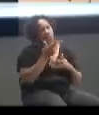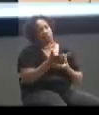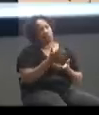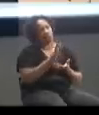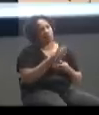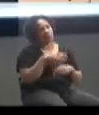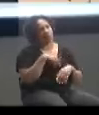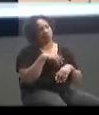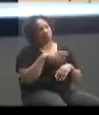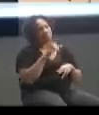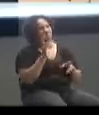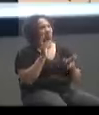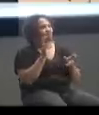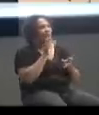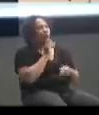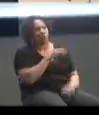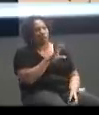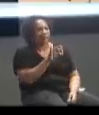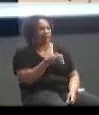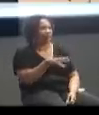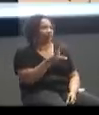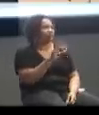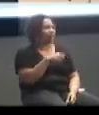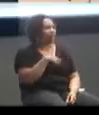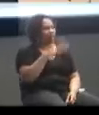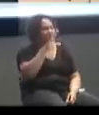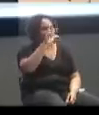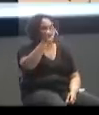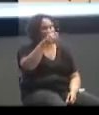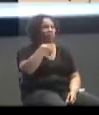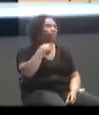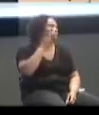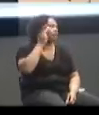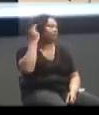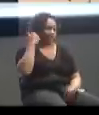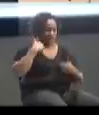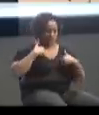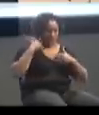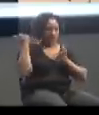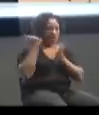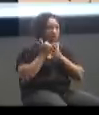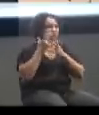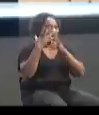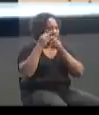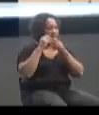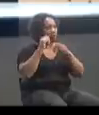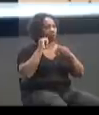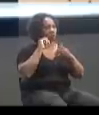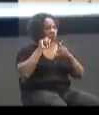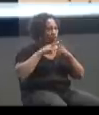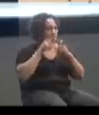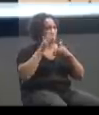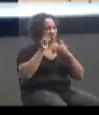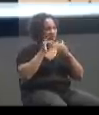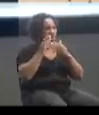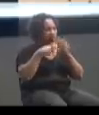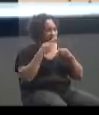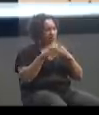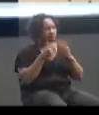FRONT PORCH AT THE RIPE OLD AGE OF 80 OR 90, YOU CAN LOOK BACK AND SAY I HELPED CREATE THOSE MARKETS THAT ARE HELPING